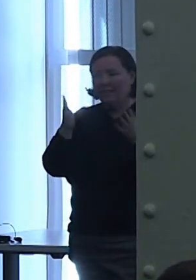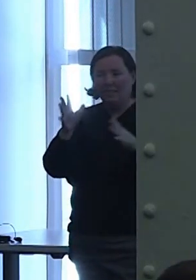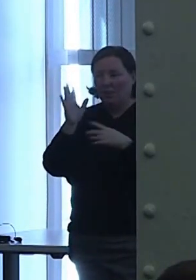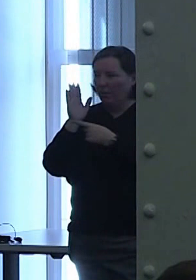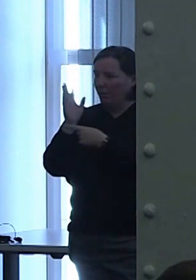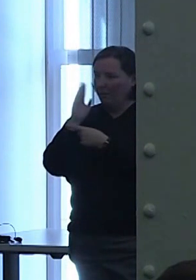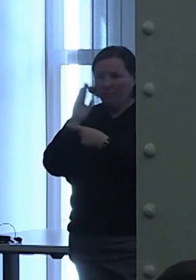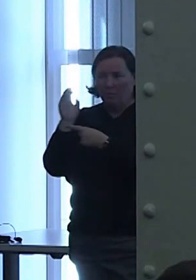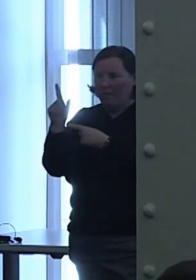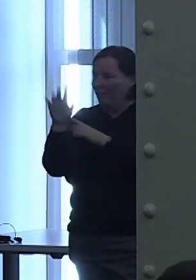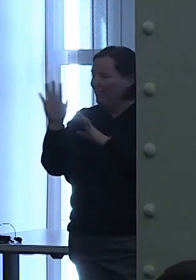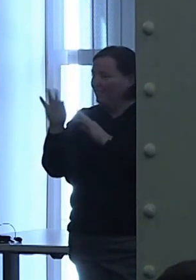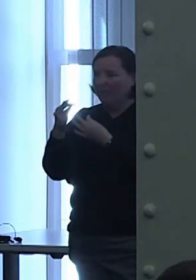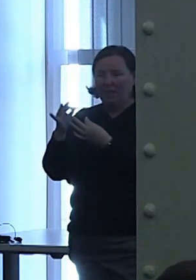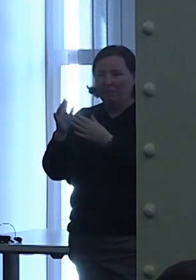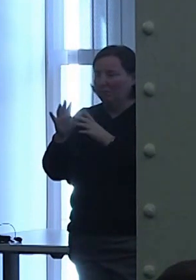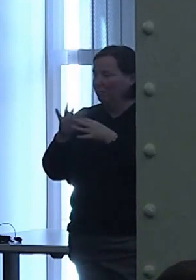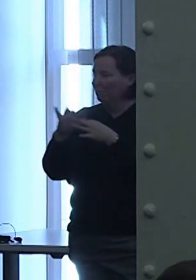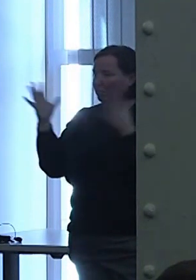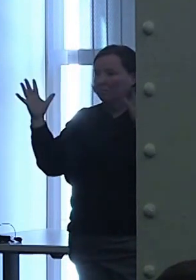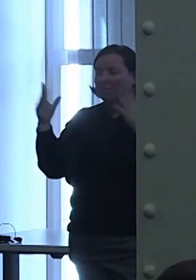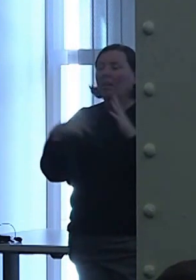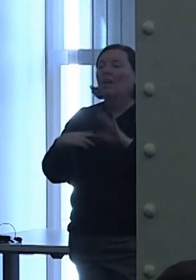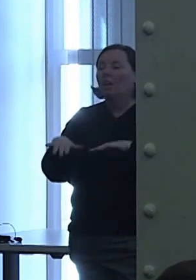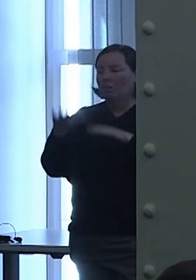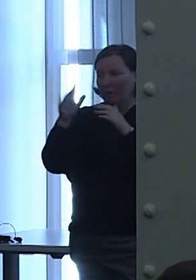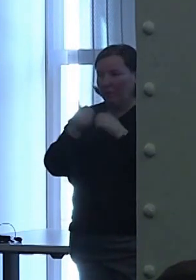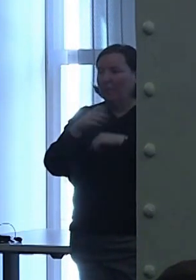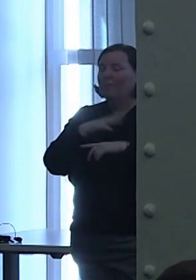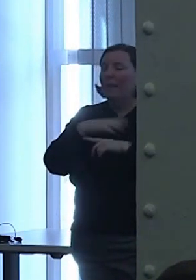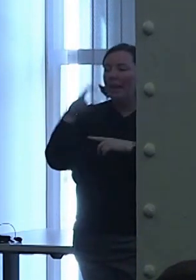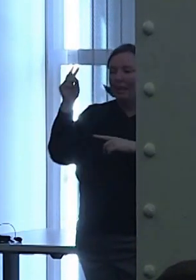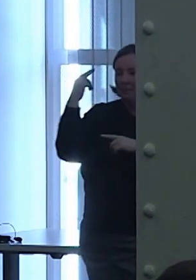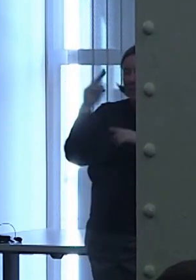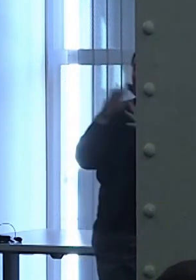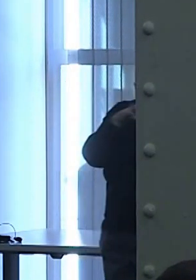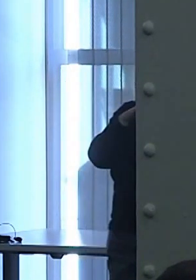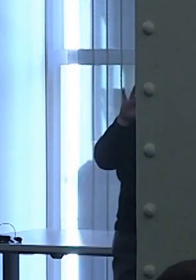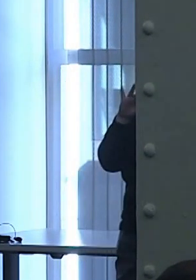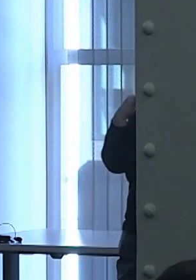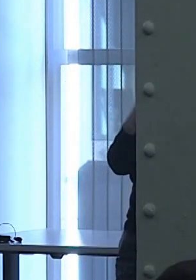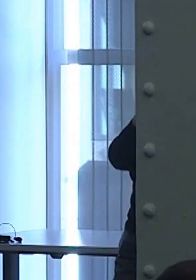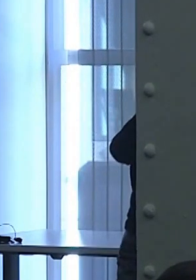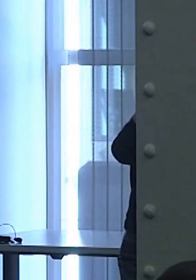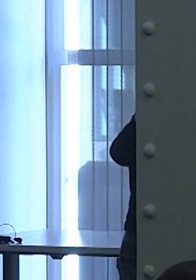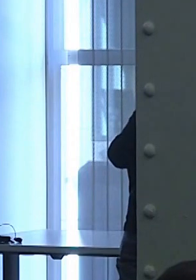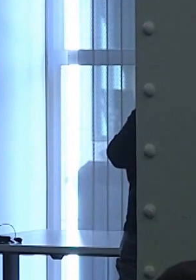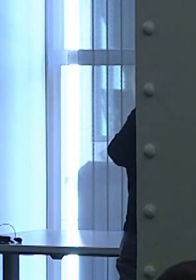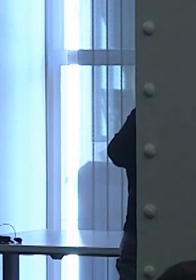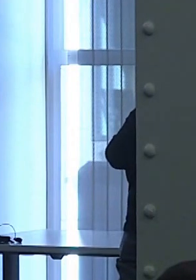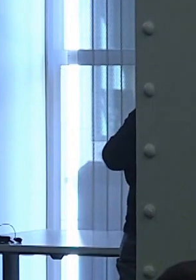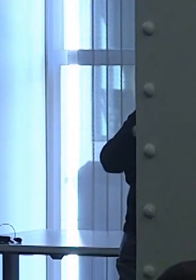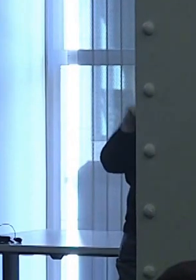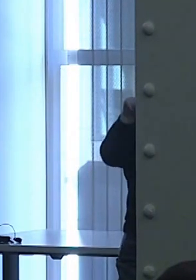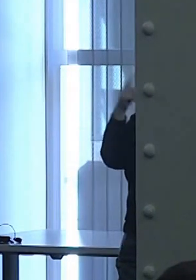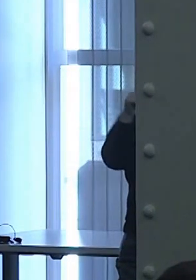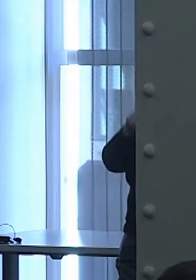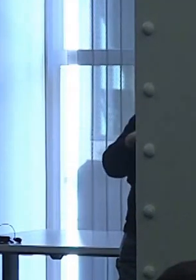or his family, so I was growing up with my Mexican-American family. I was also a first-generation college student,